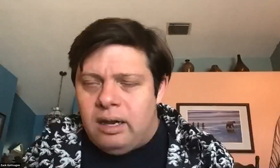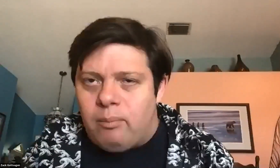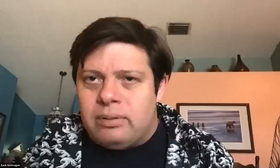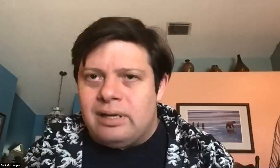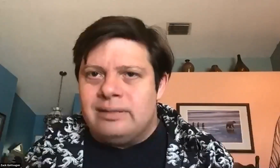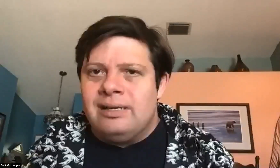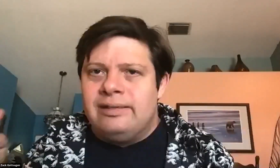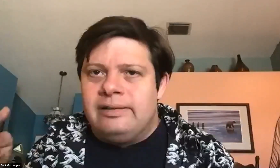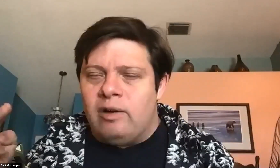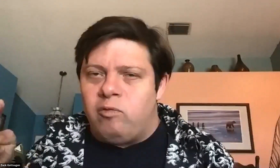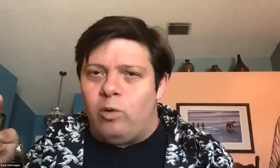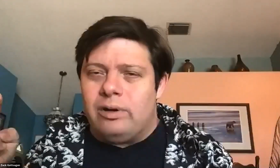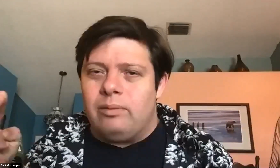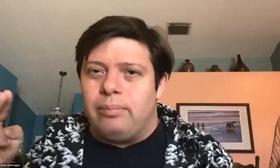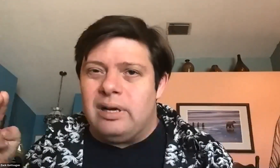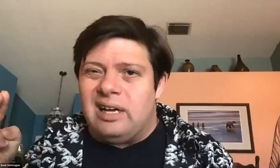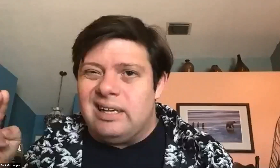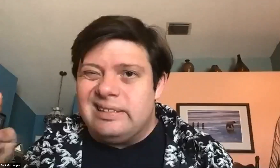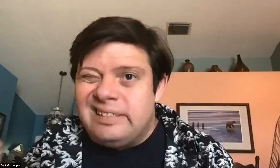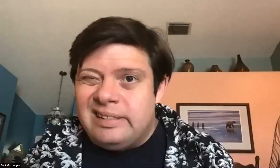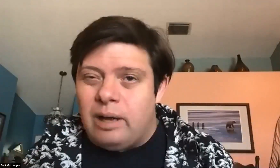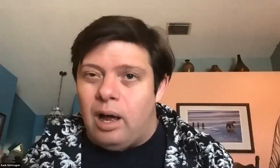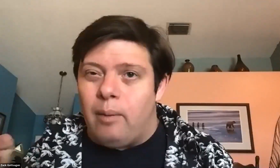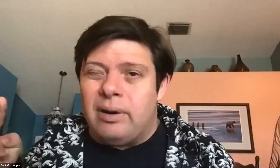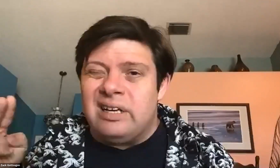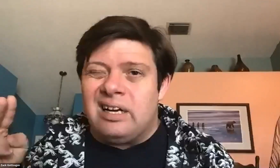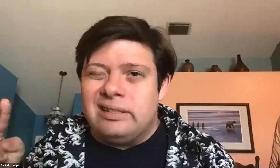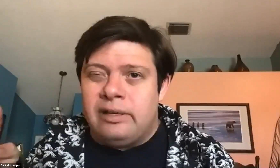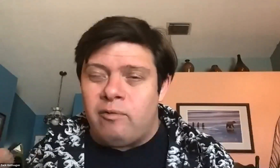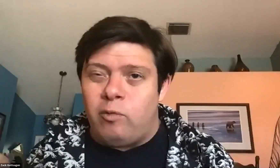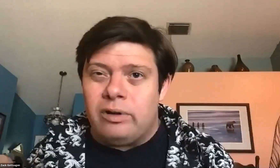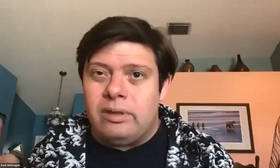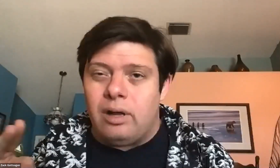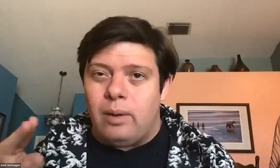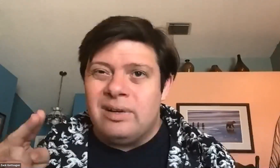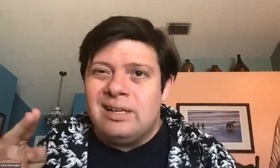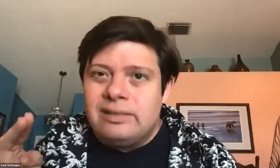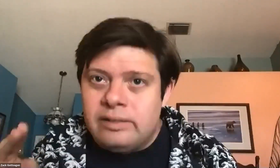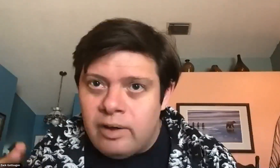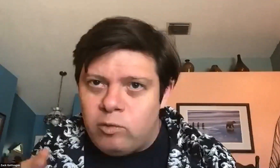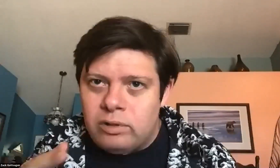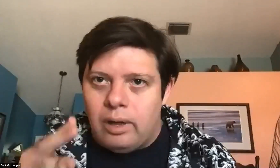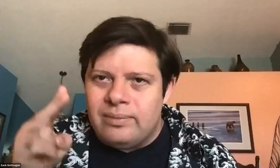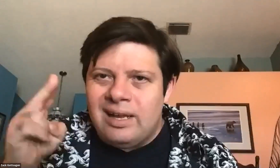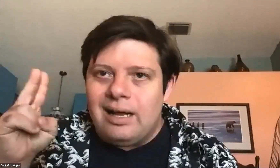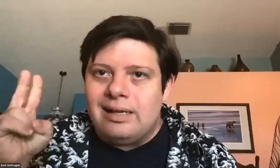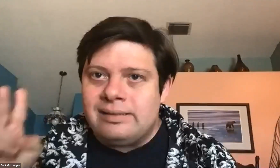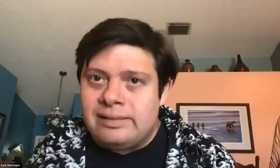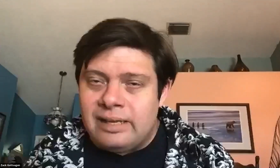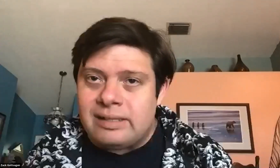And then